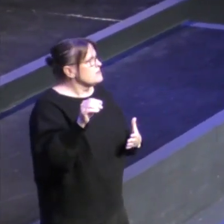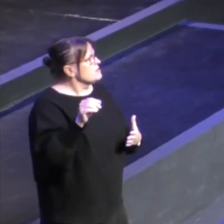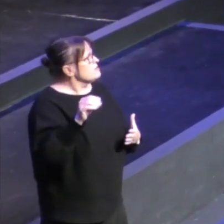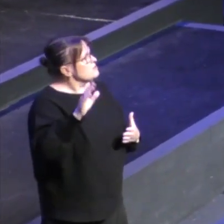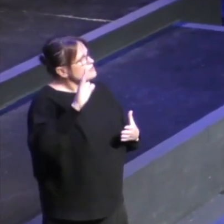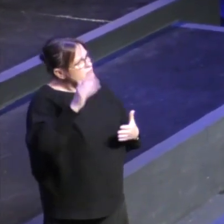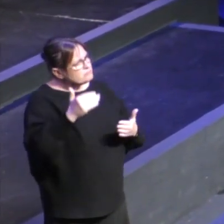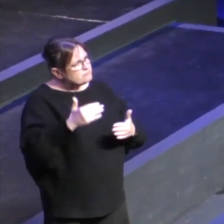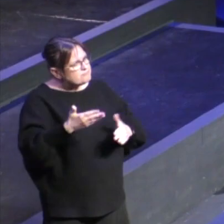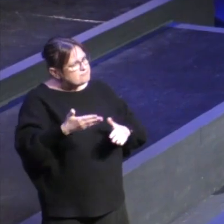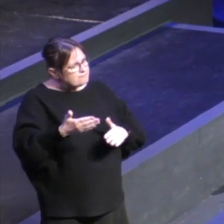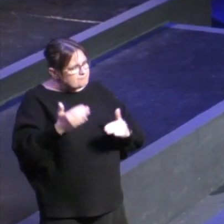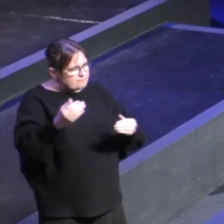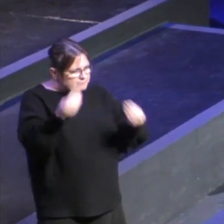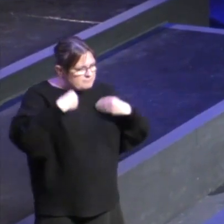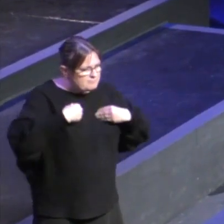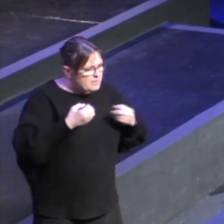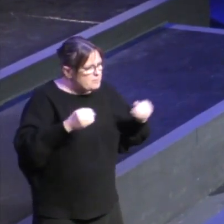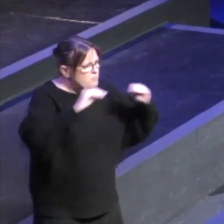to give me more opportunities to believe in my potential.